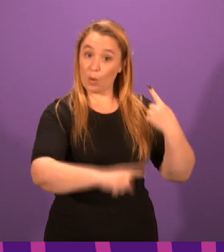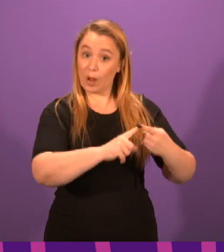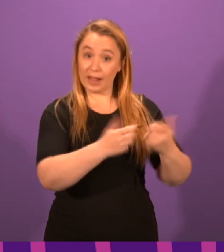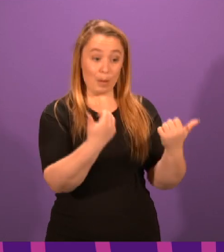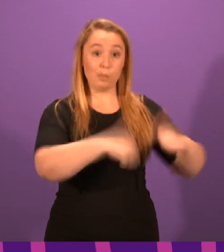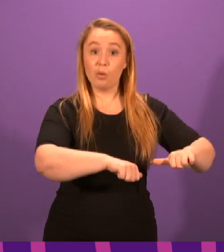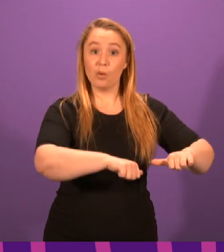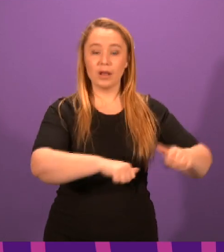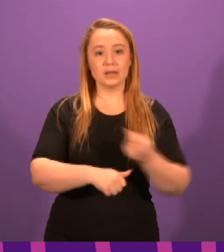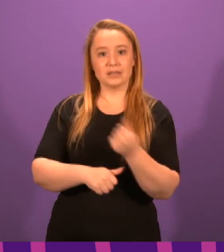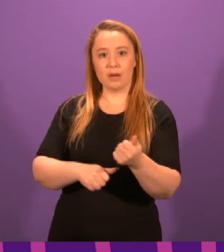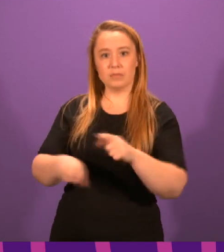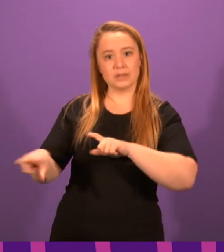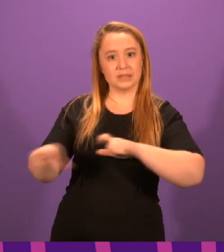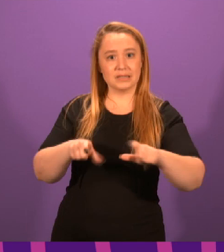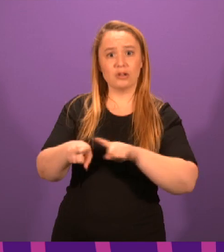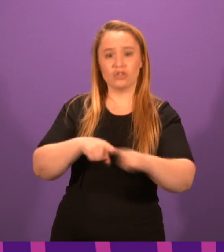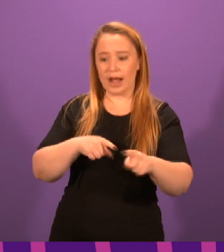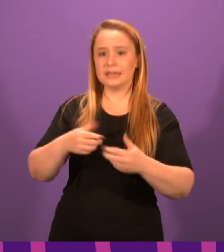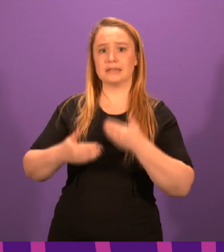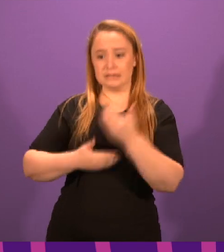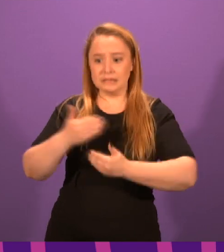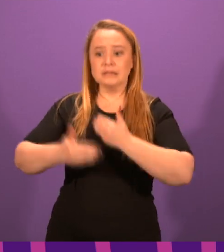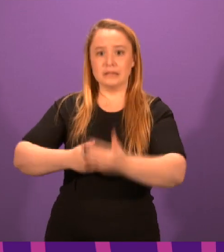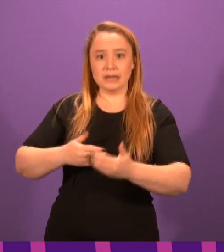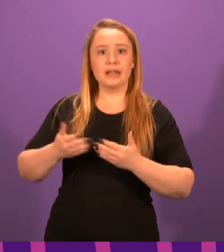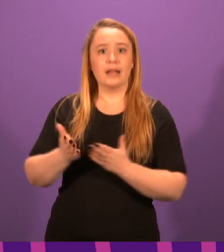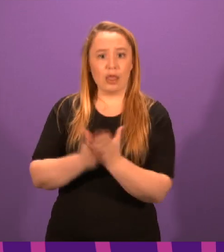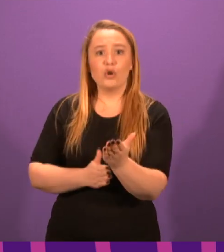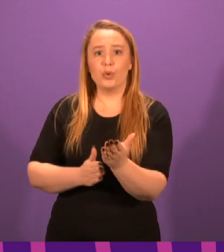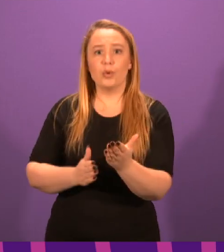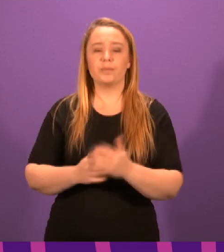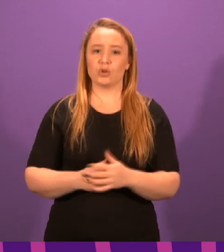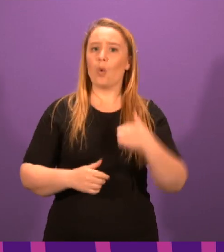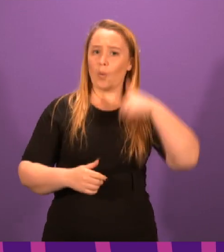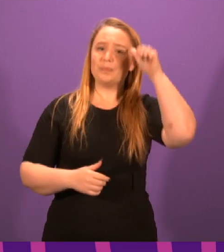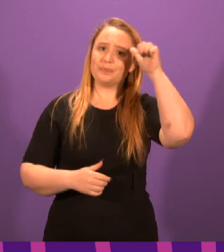of which boards are still trying to resolve. I am acutely aware of that. However, in other parts of